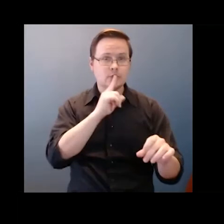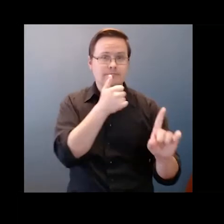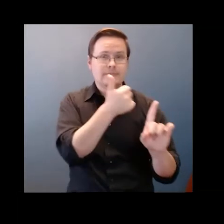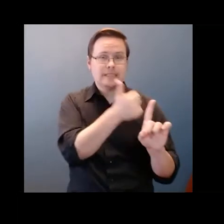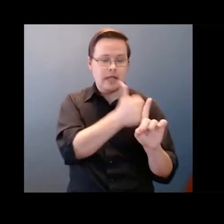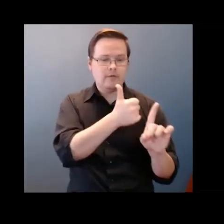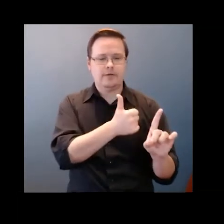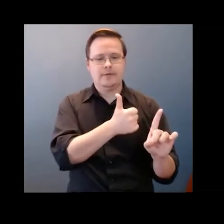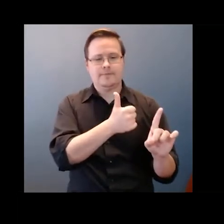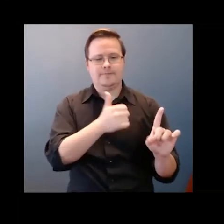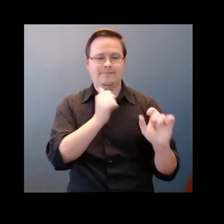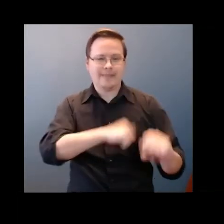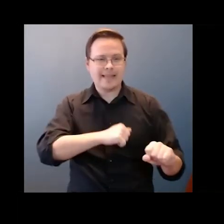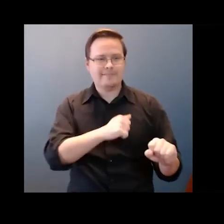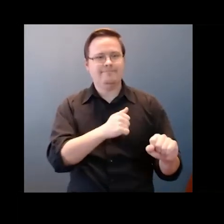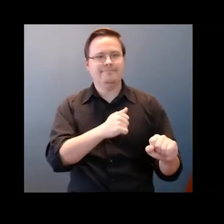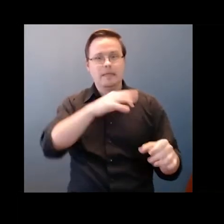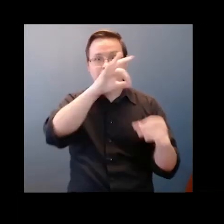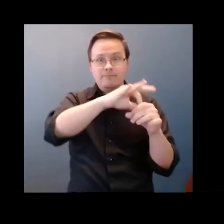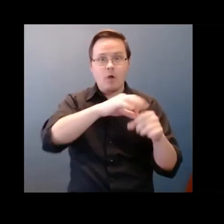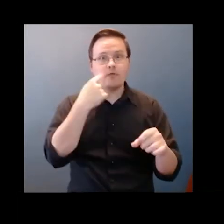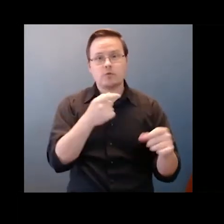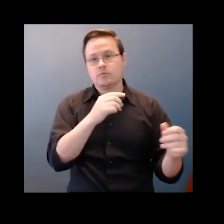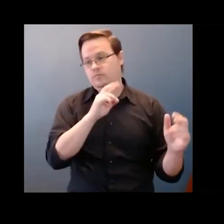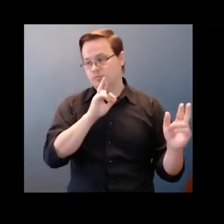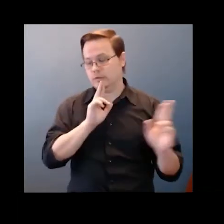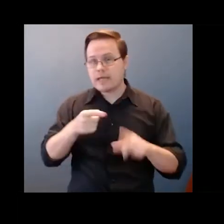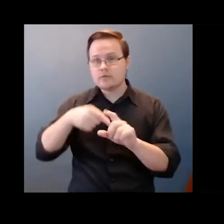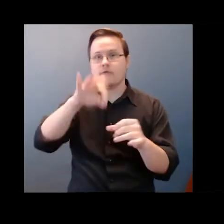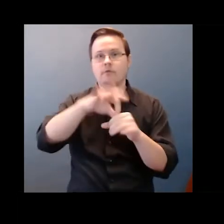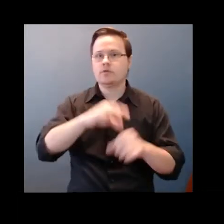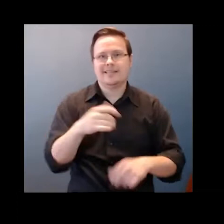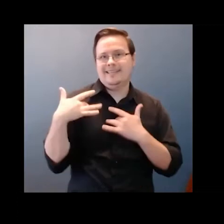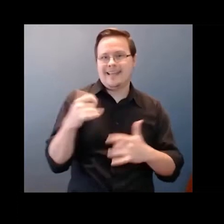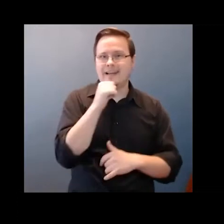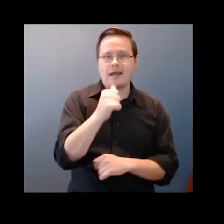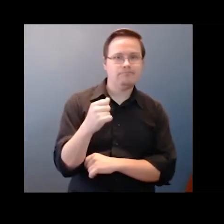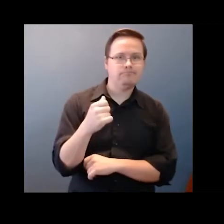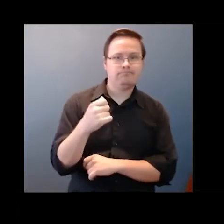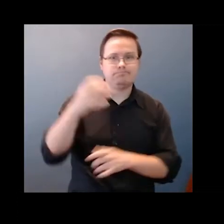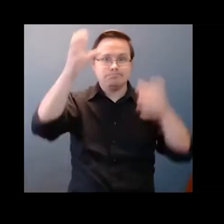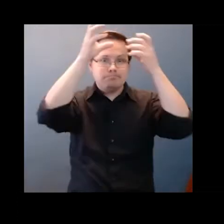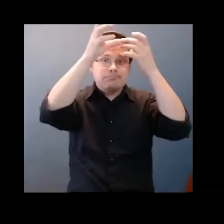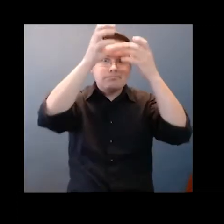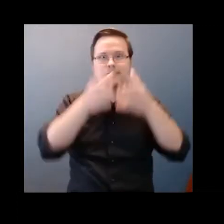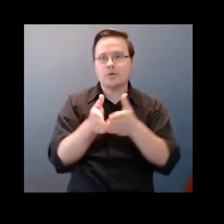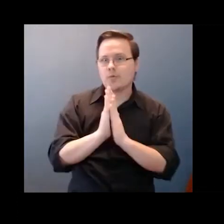So to voters, don't actually often have the expertise to ask difficult questions about these street lights.